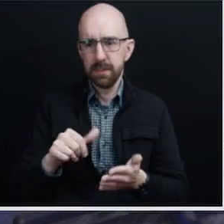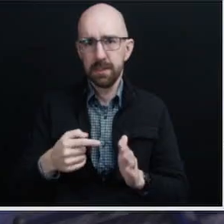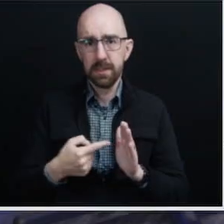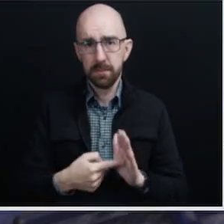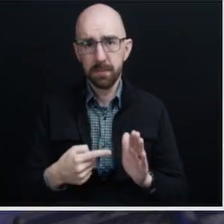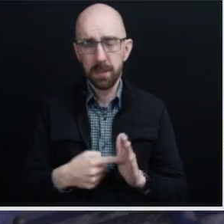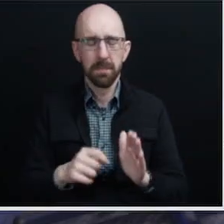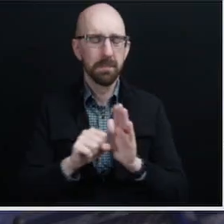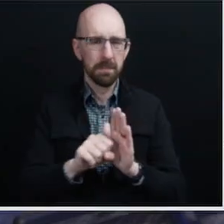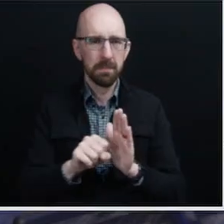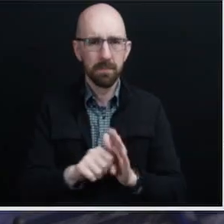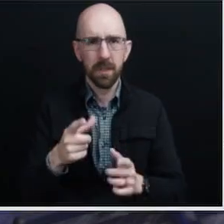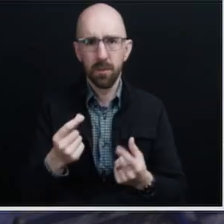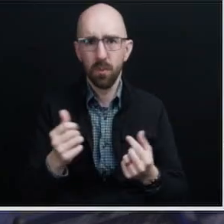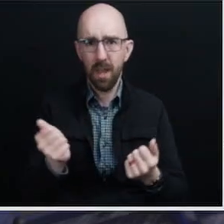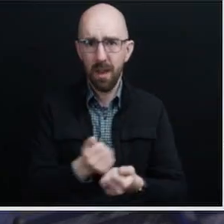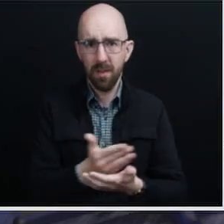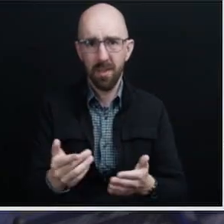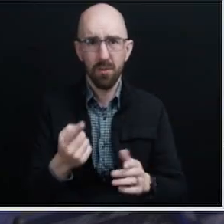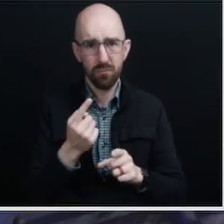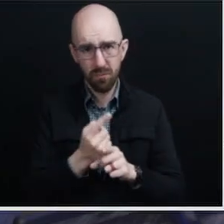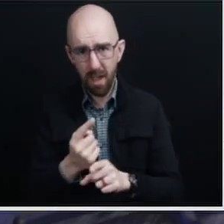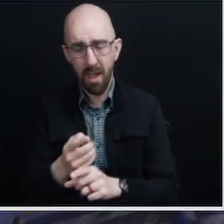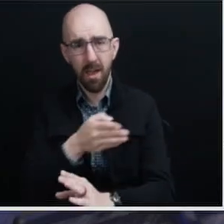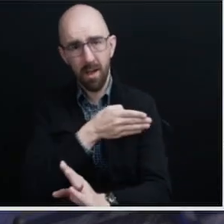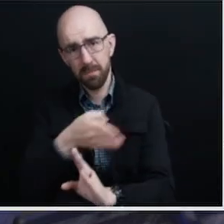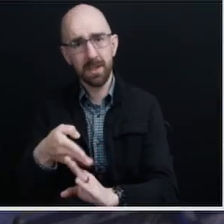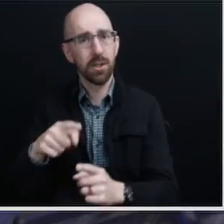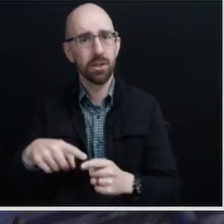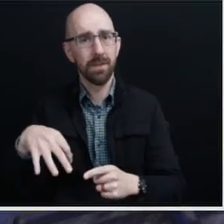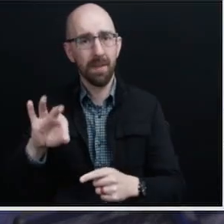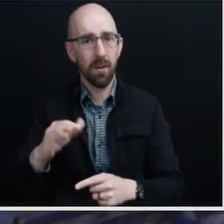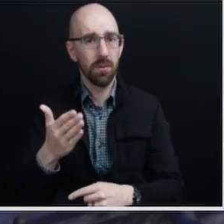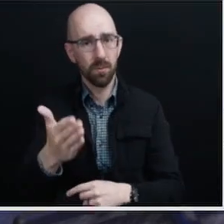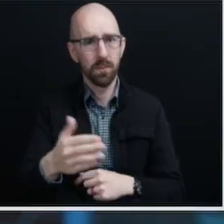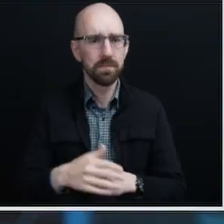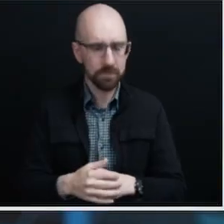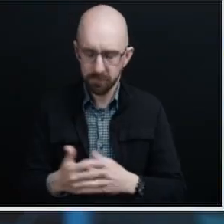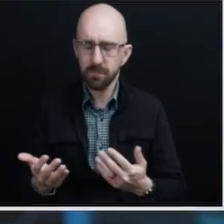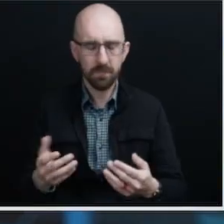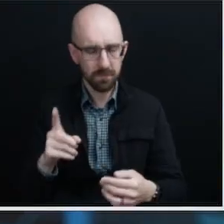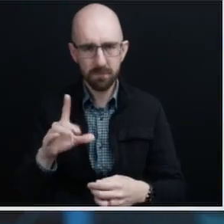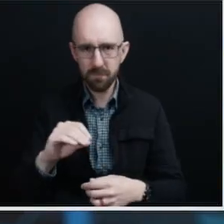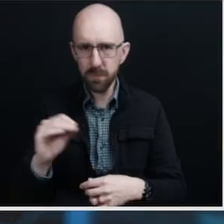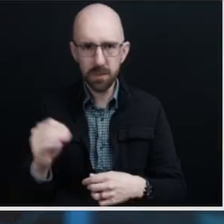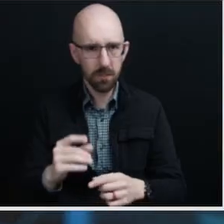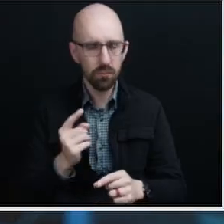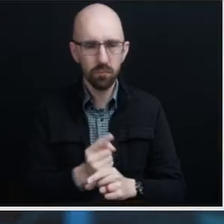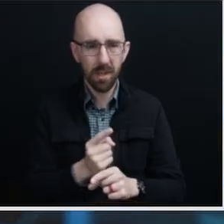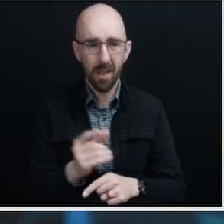was doing everything right up until she found you. Yep. 100% right. And you know, I've said with many